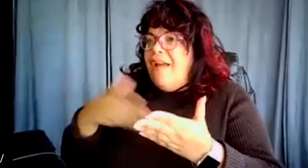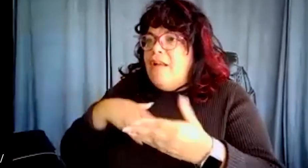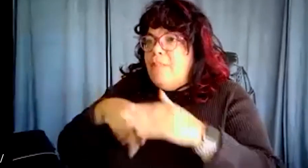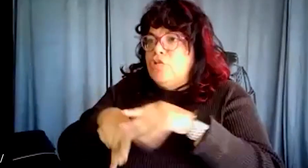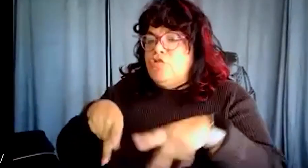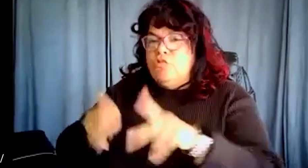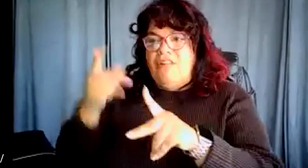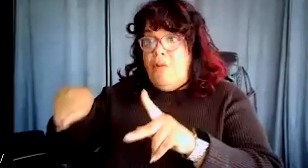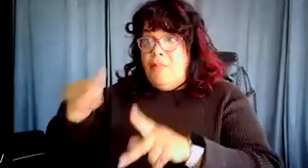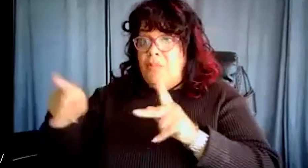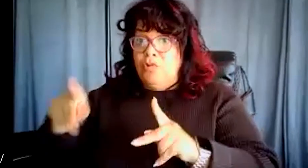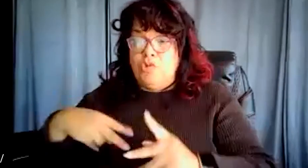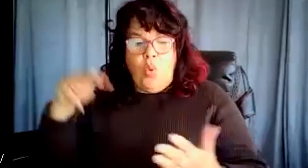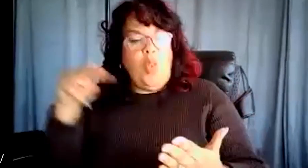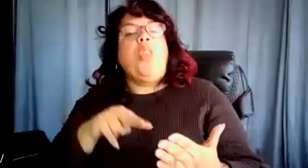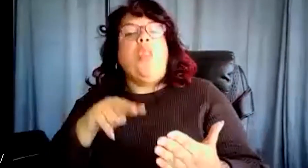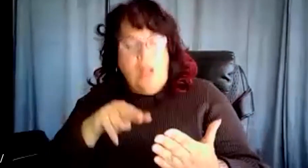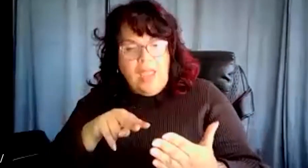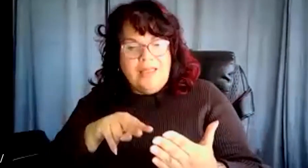the conversation. Awesome.